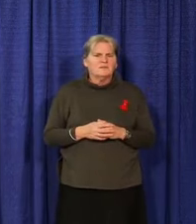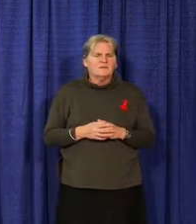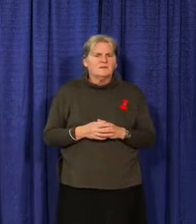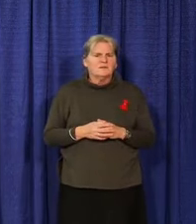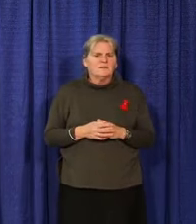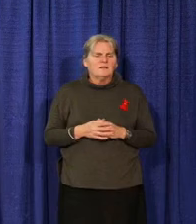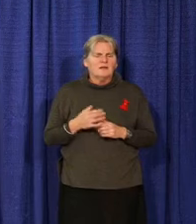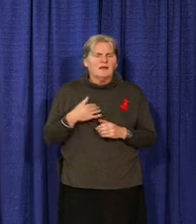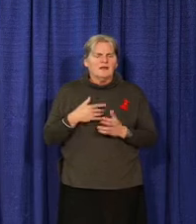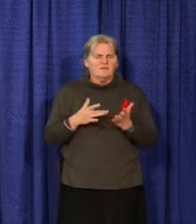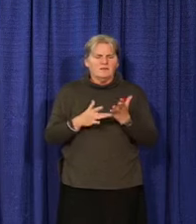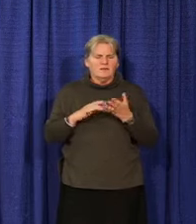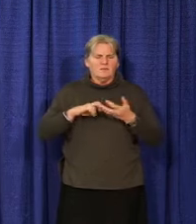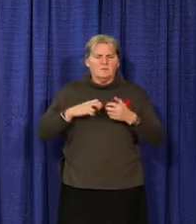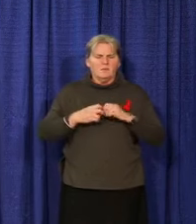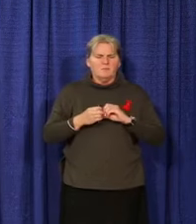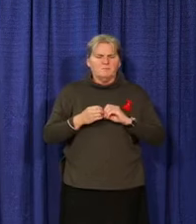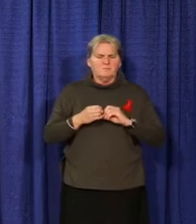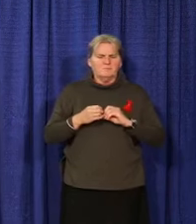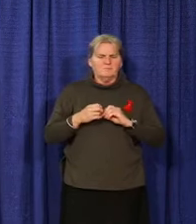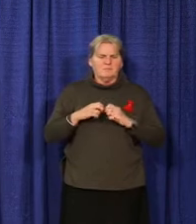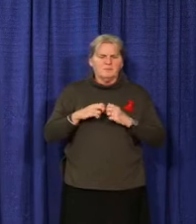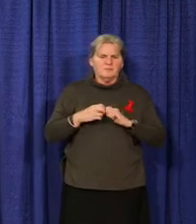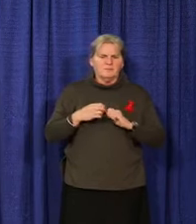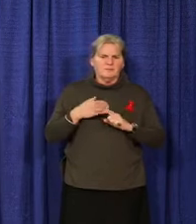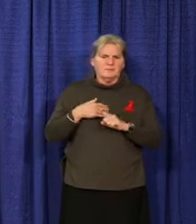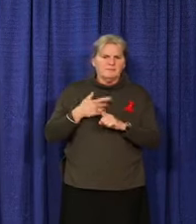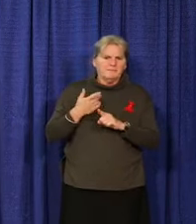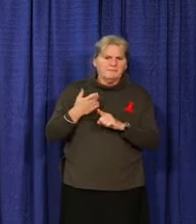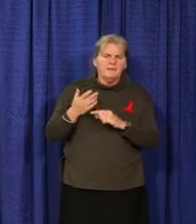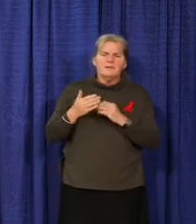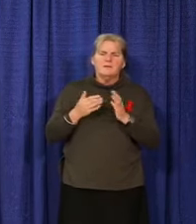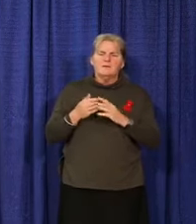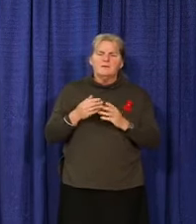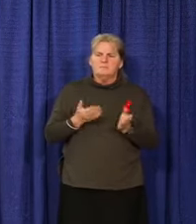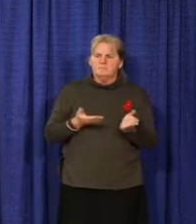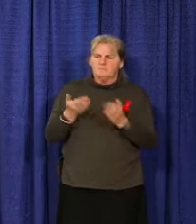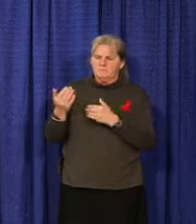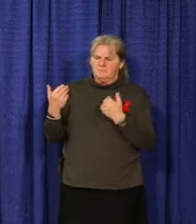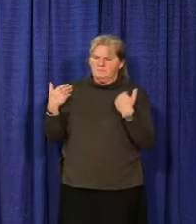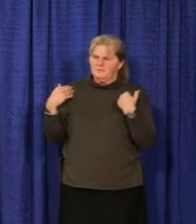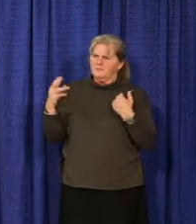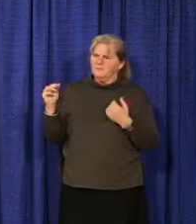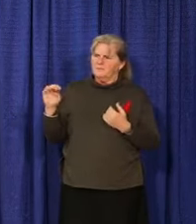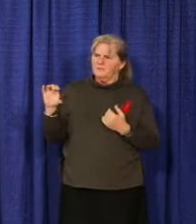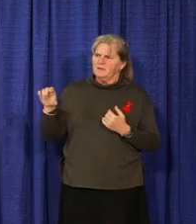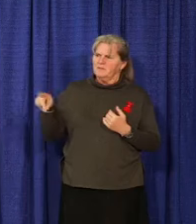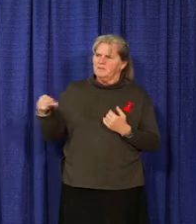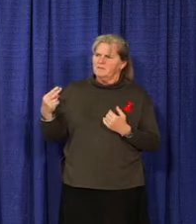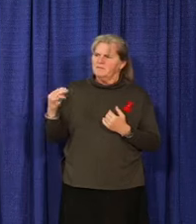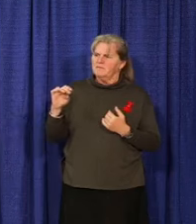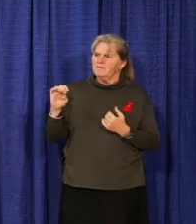problems with the volume, but Minister McPhee, there has been